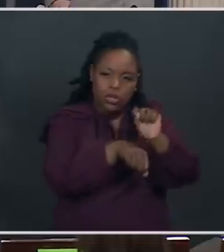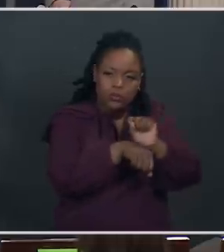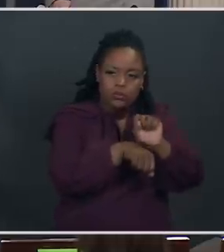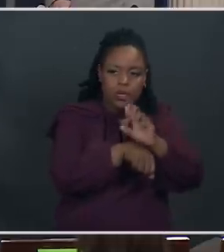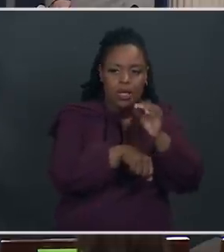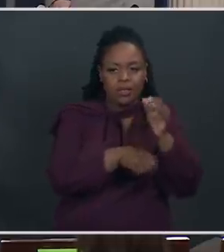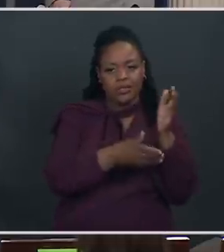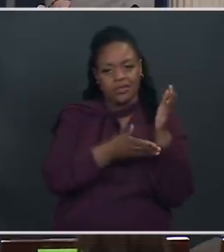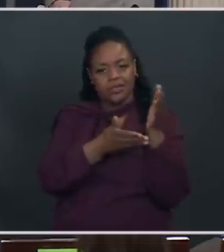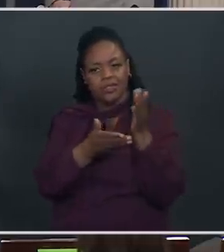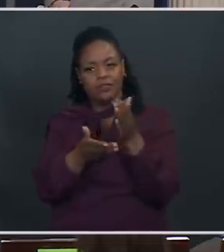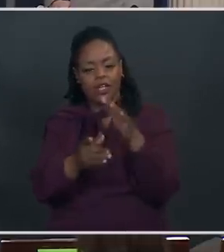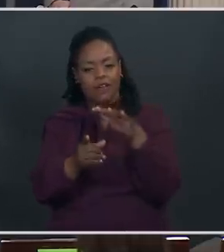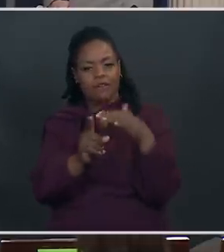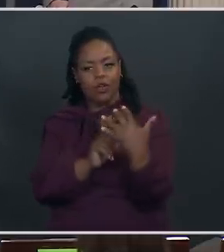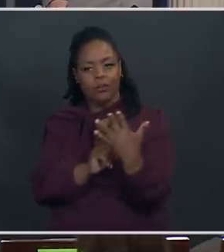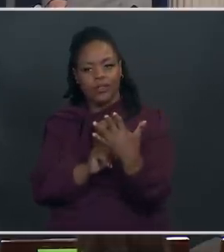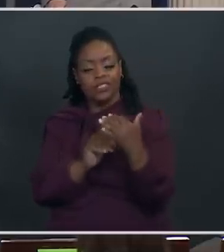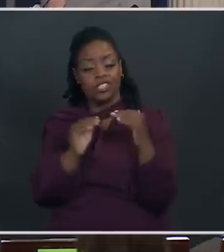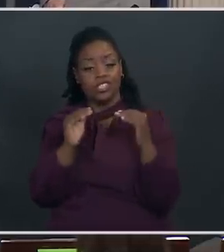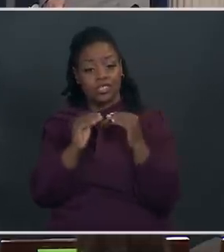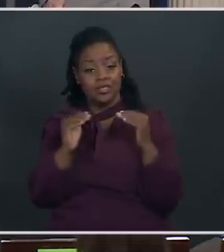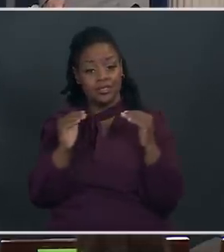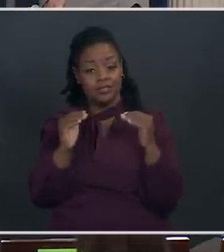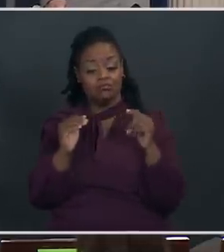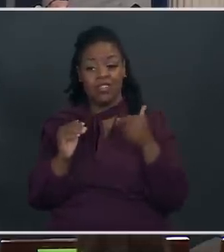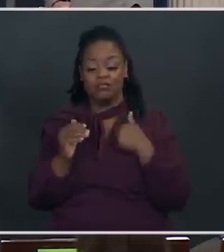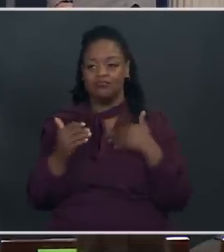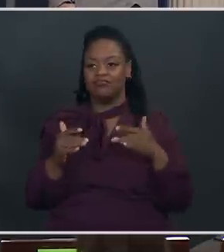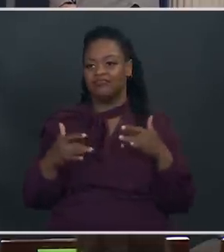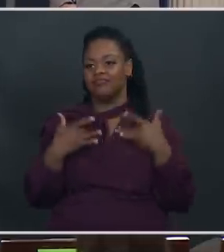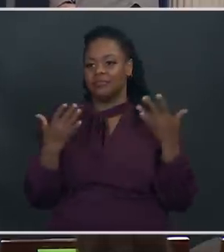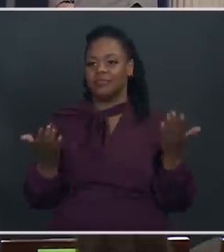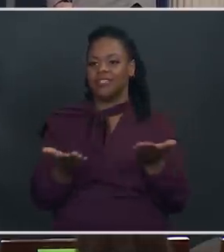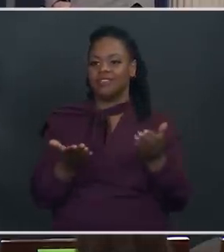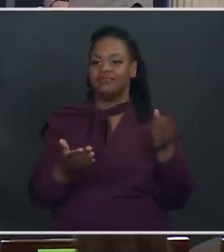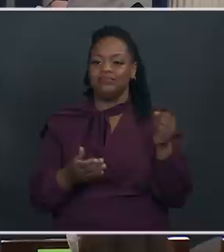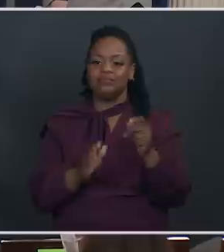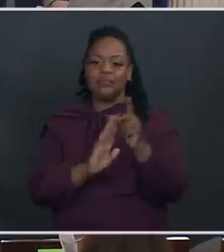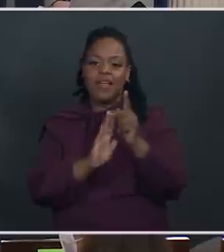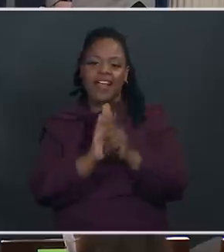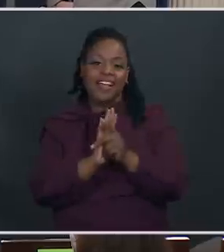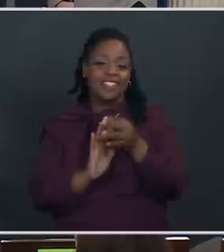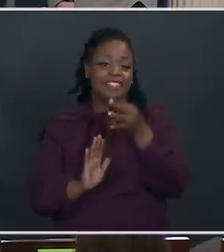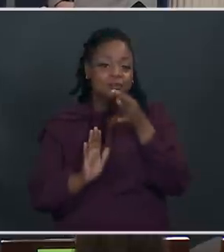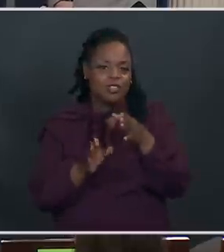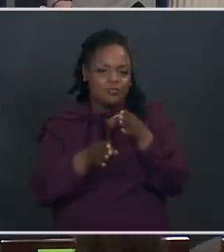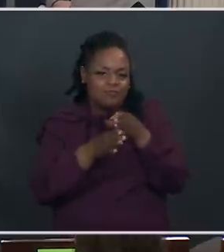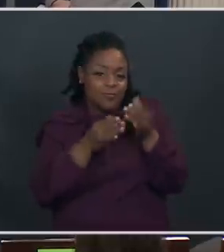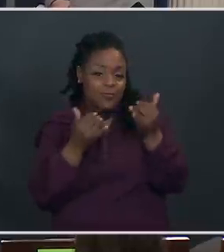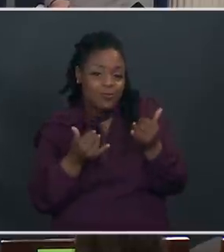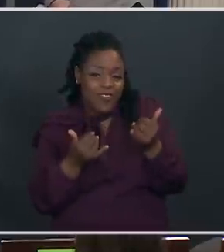I'm thrilled today, as a part of our effort to bring policy experts into the briefing room, we're joined by two very special guests